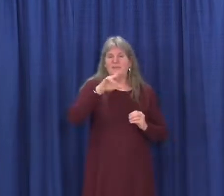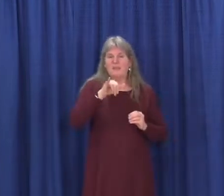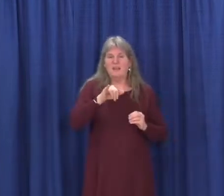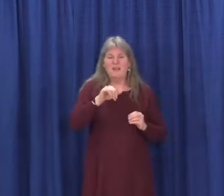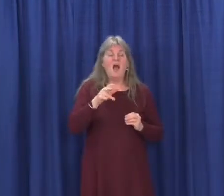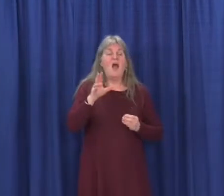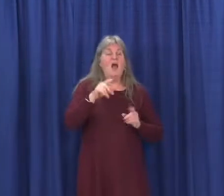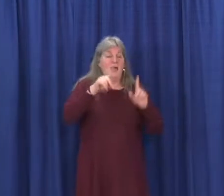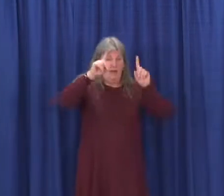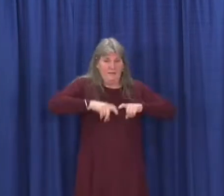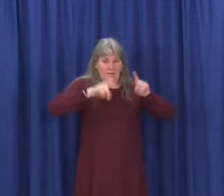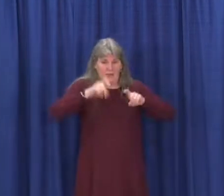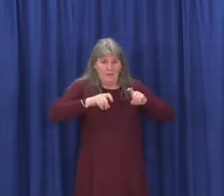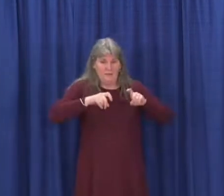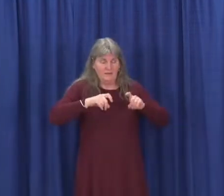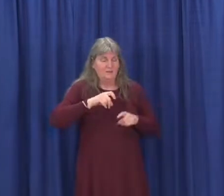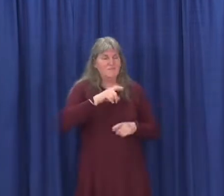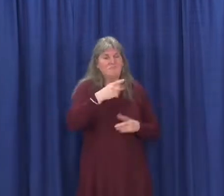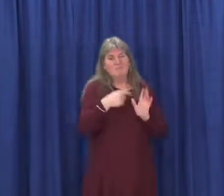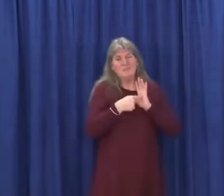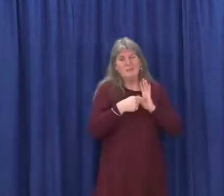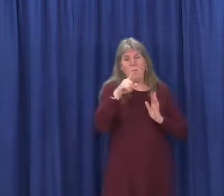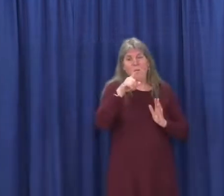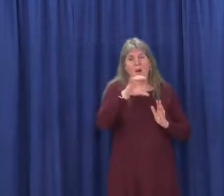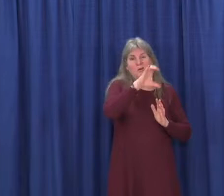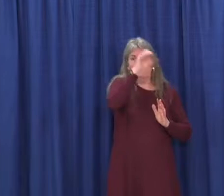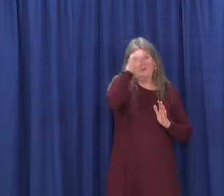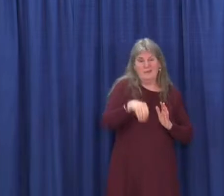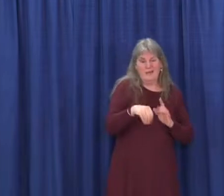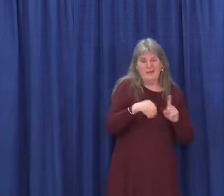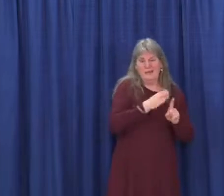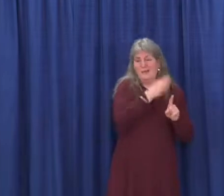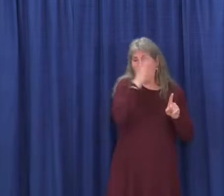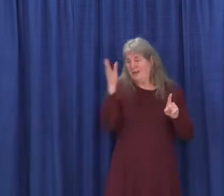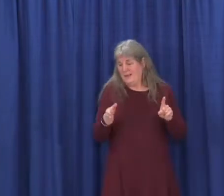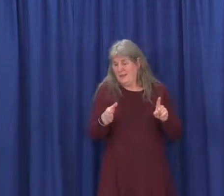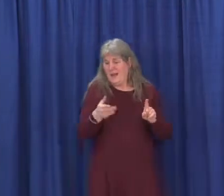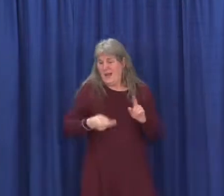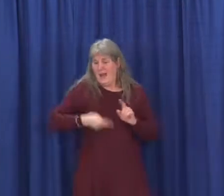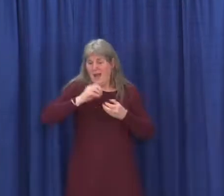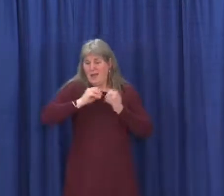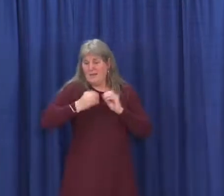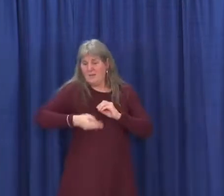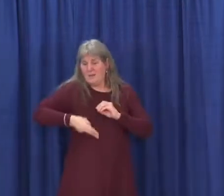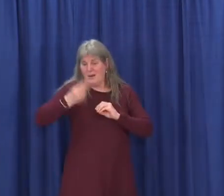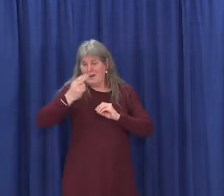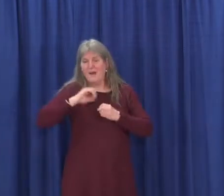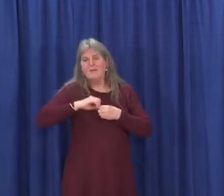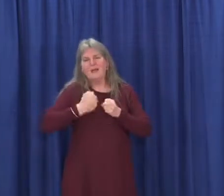tests that are done that are positive, a high percent positivity suggests high infection rates and high